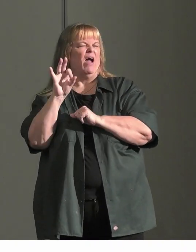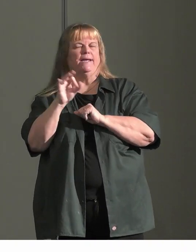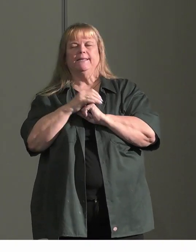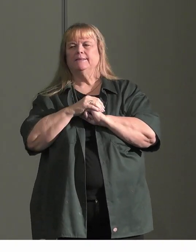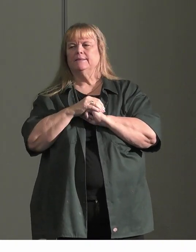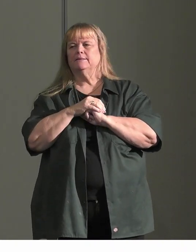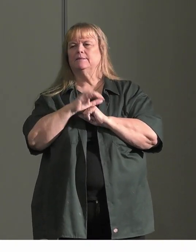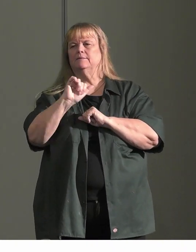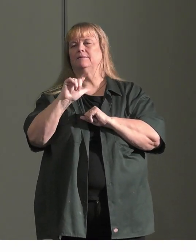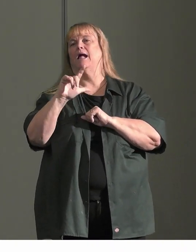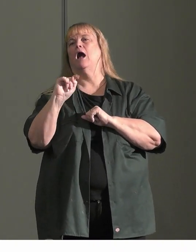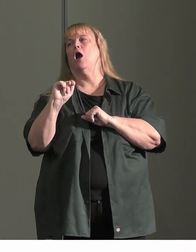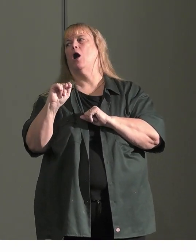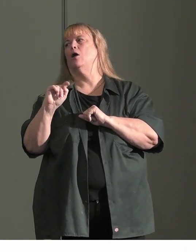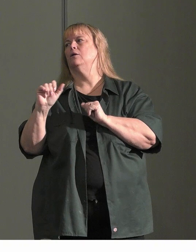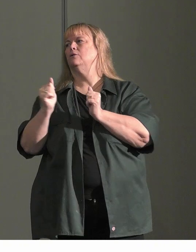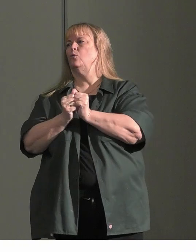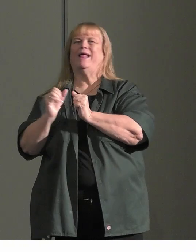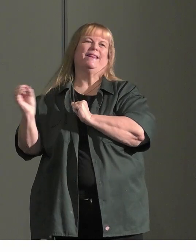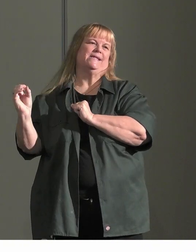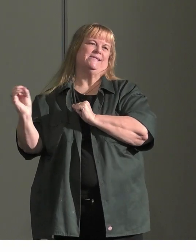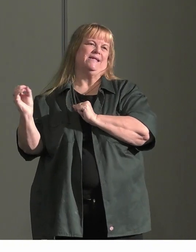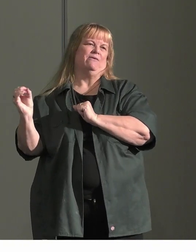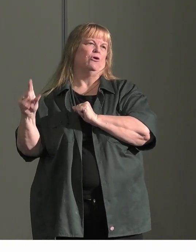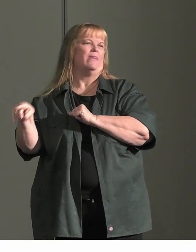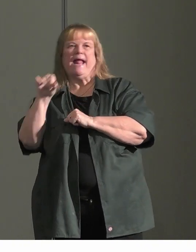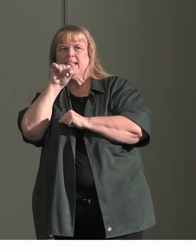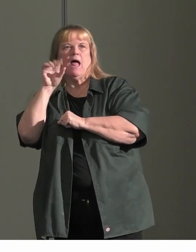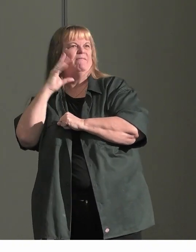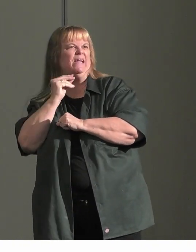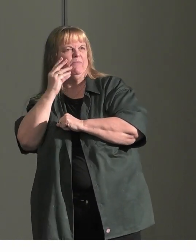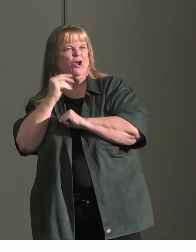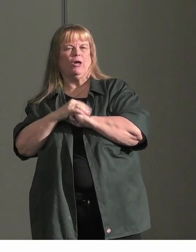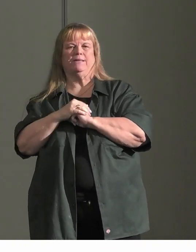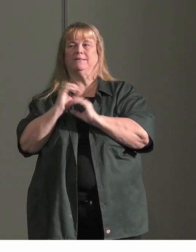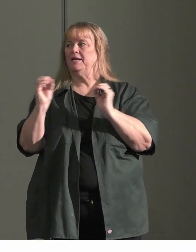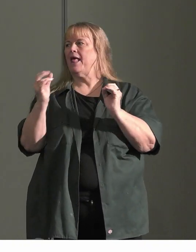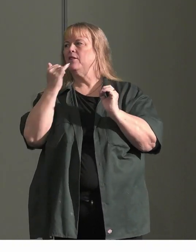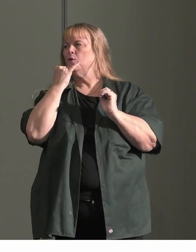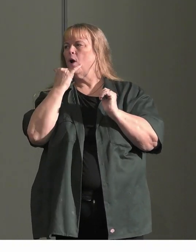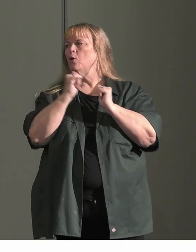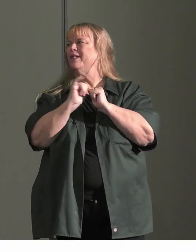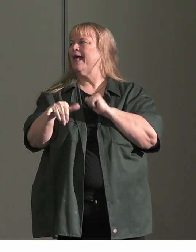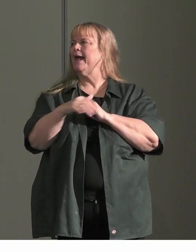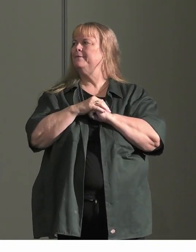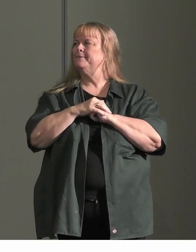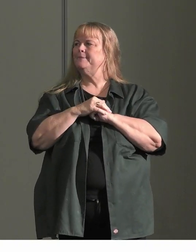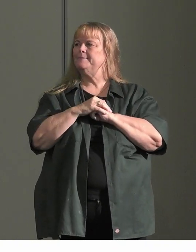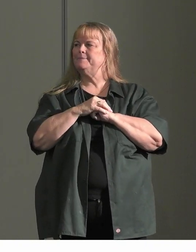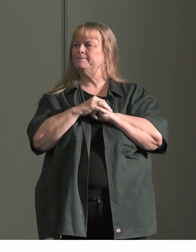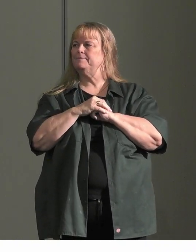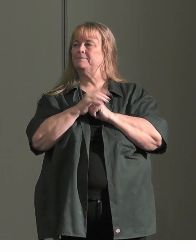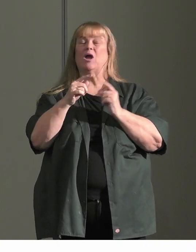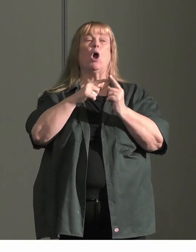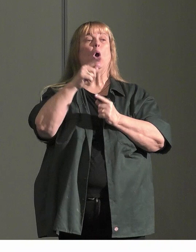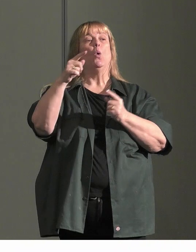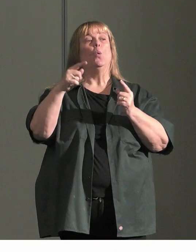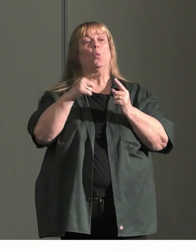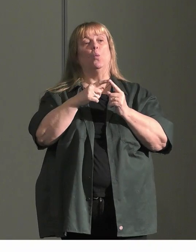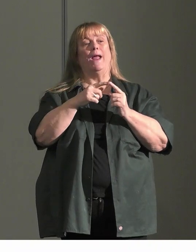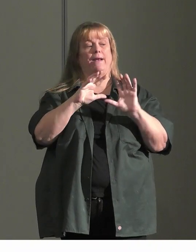Alt Nav with our zero. They love the experience. So nothing wrong about that. When we group these